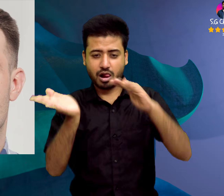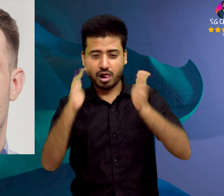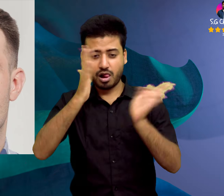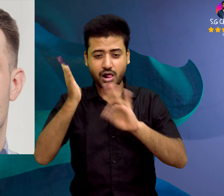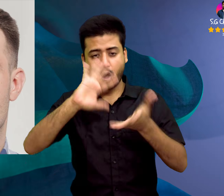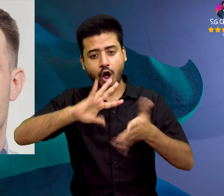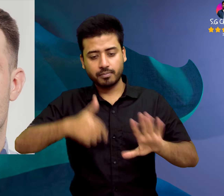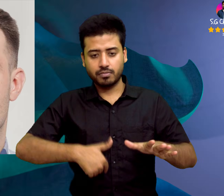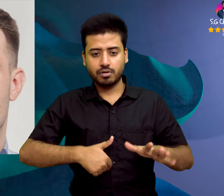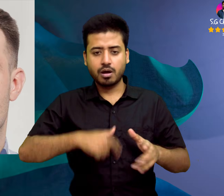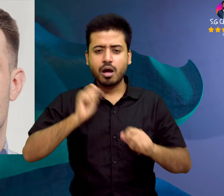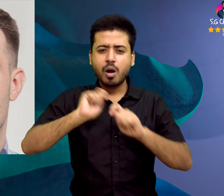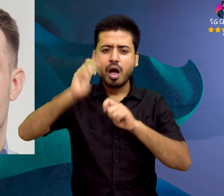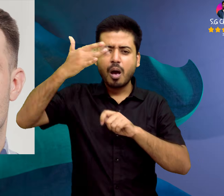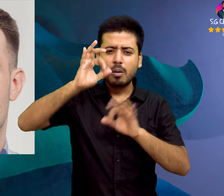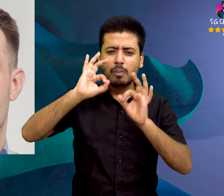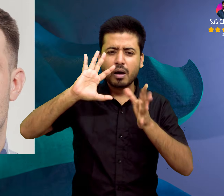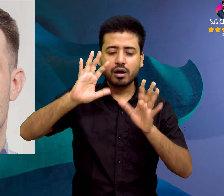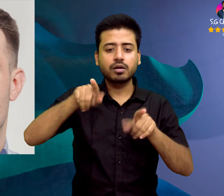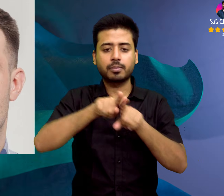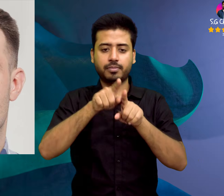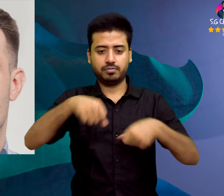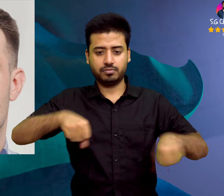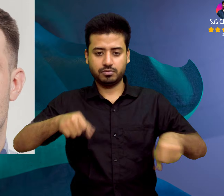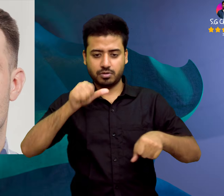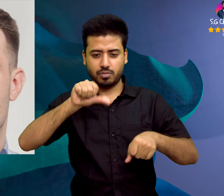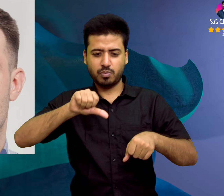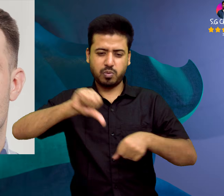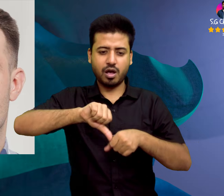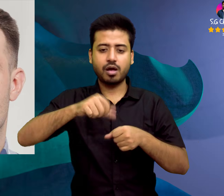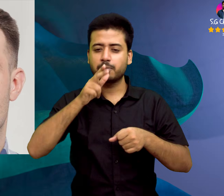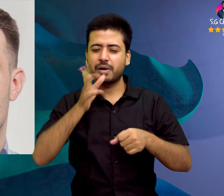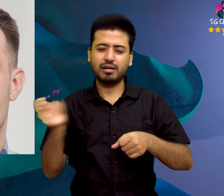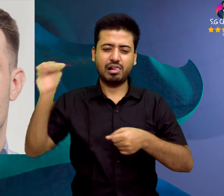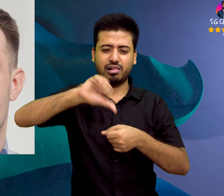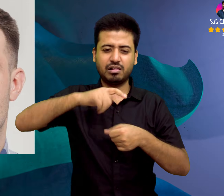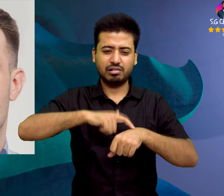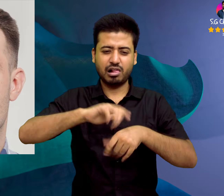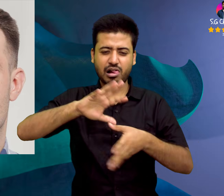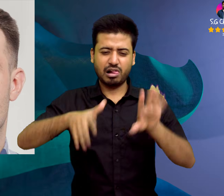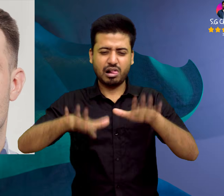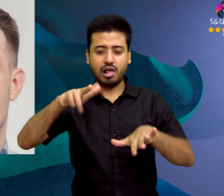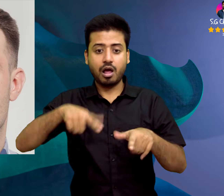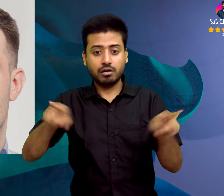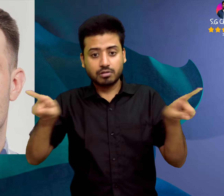MMC is continuously interrupted, which can lead to bacterial overgrowth in the small intestine,